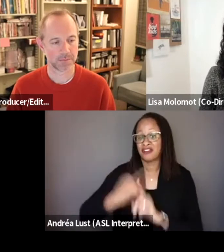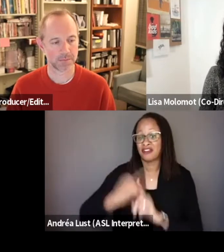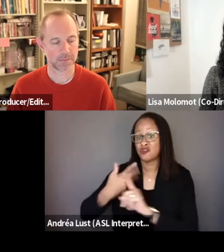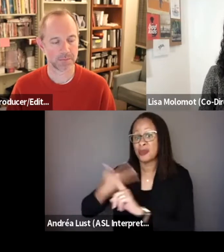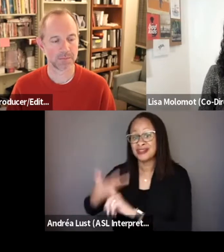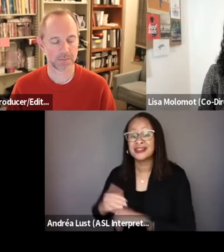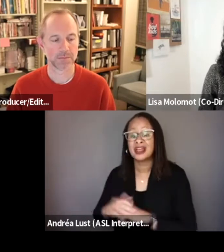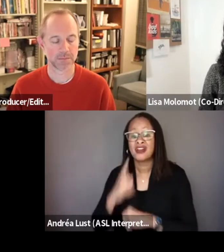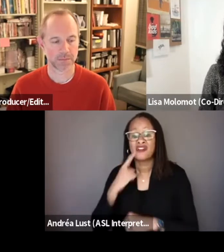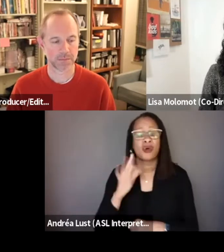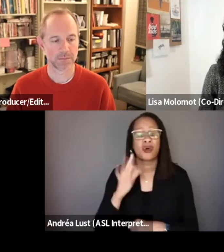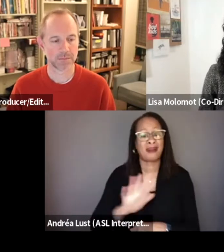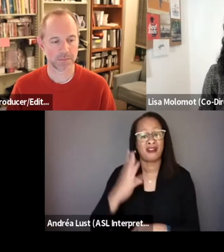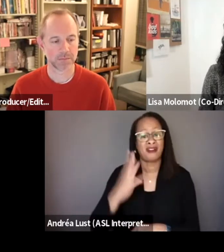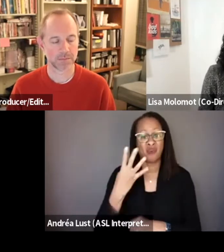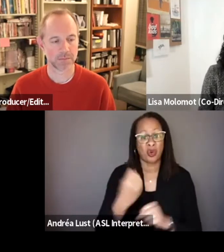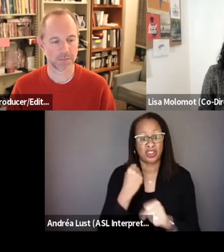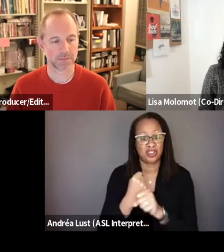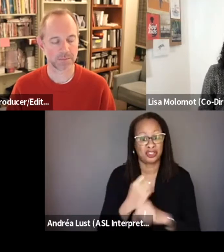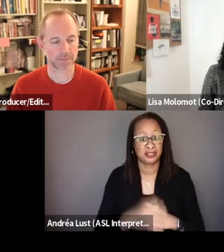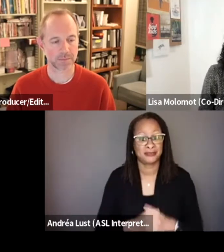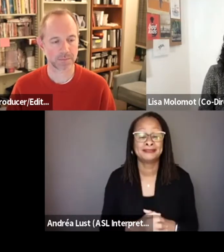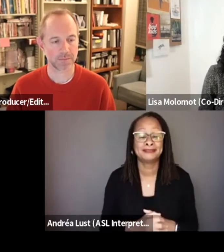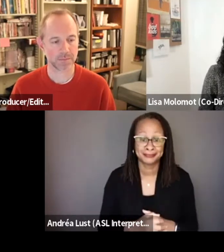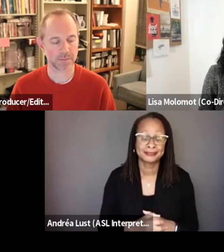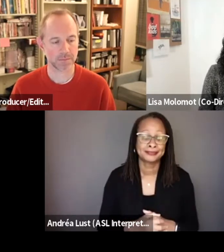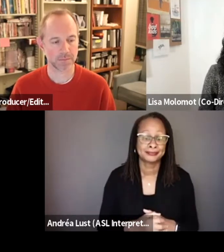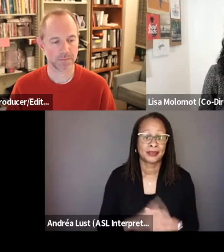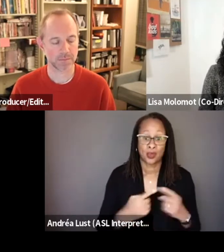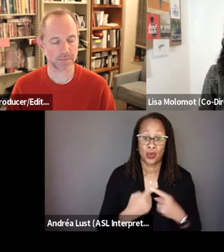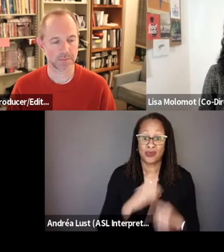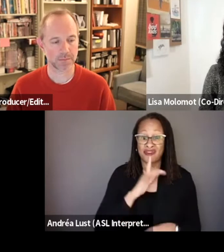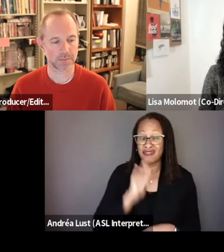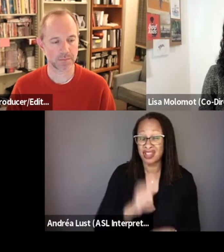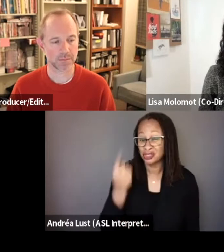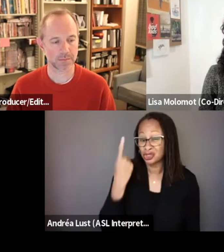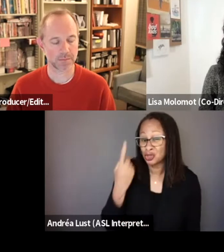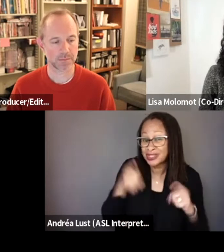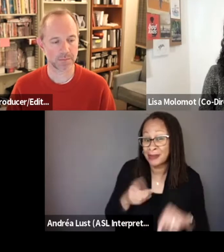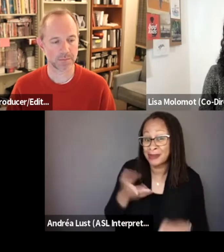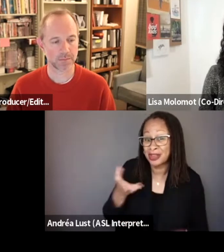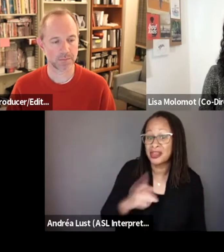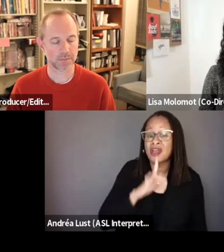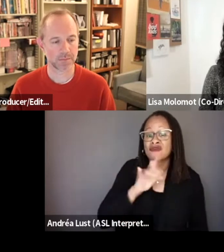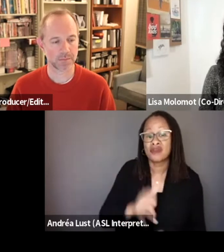so once we really understood what was going on, we knew we wanted to make this film